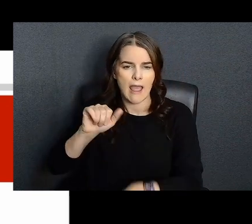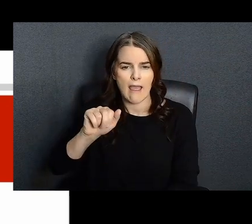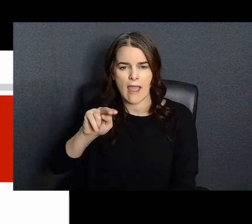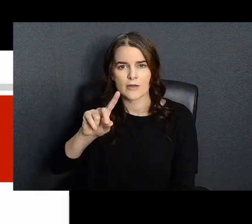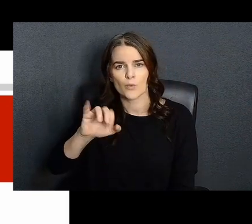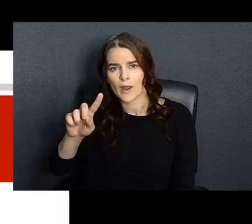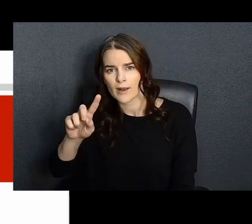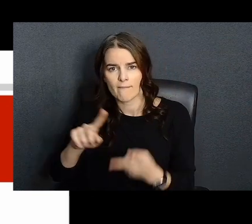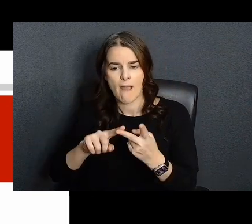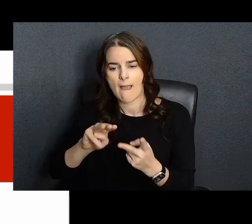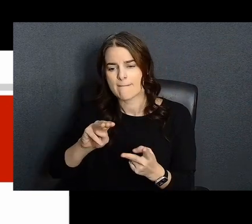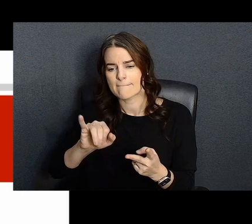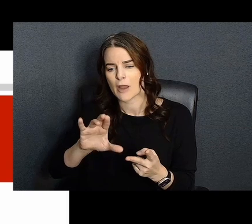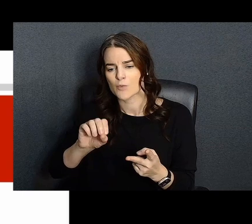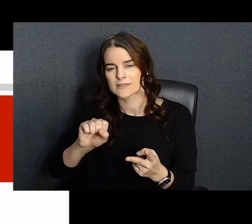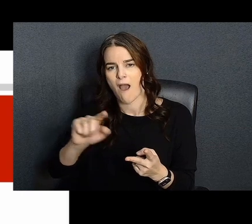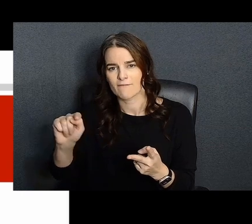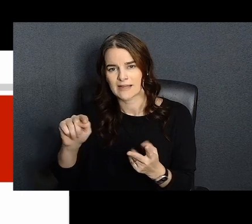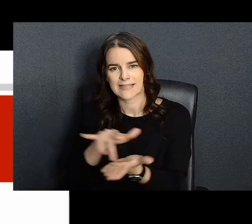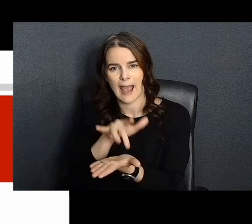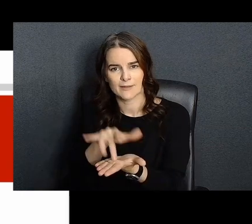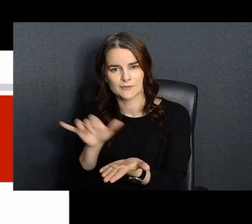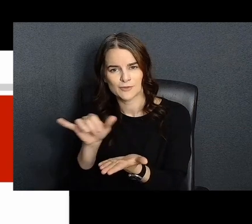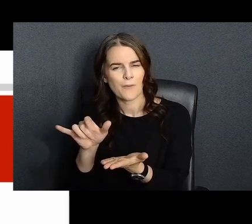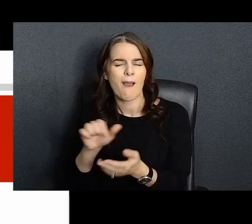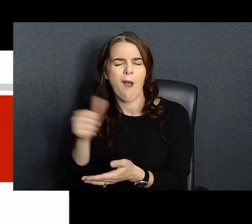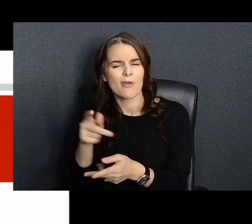Some other types of products as well. But we're going to be focused more